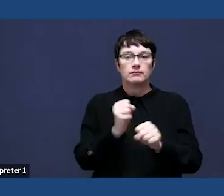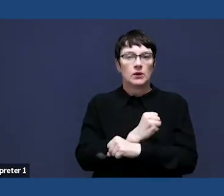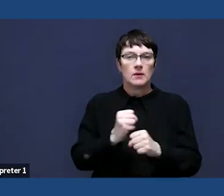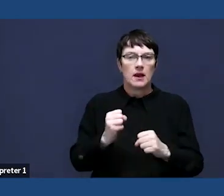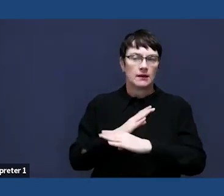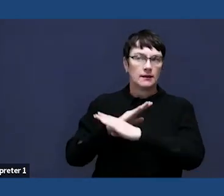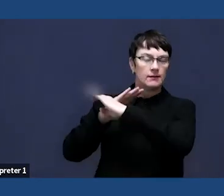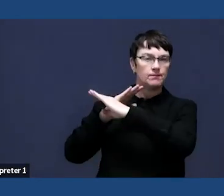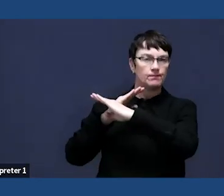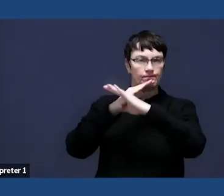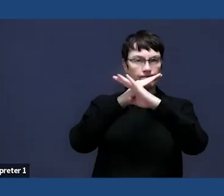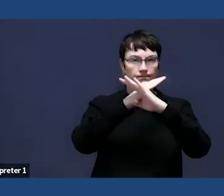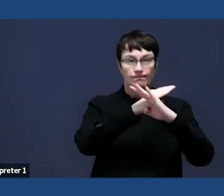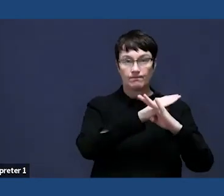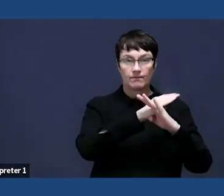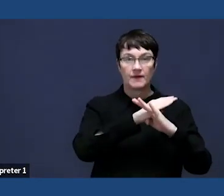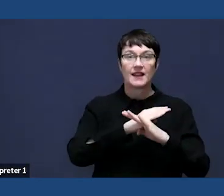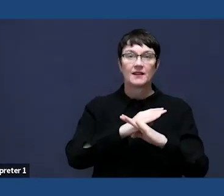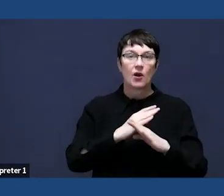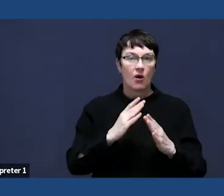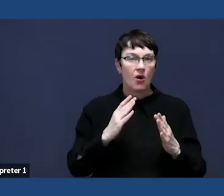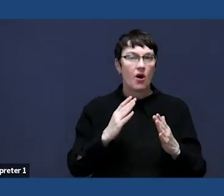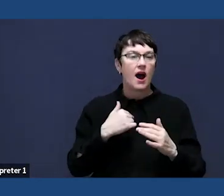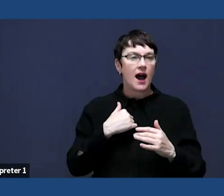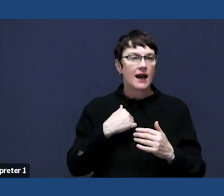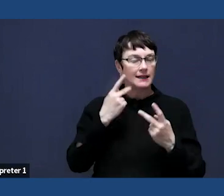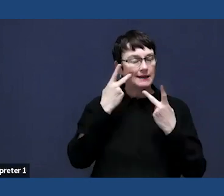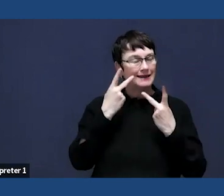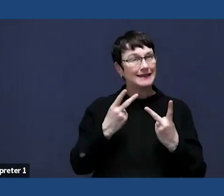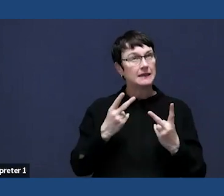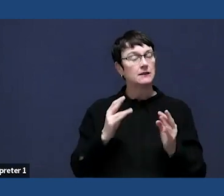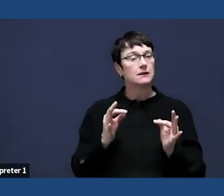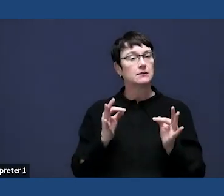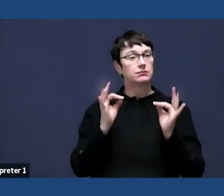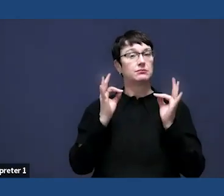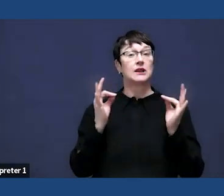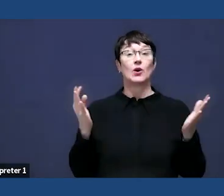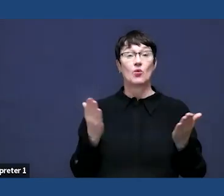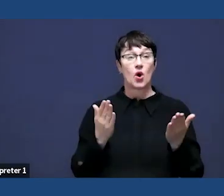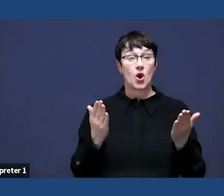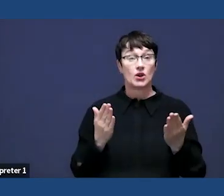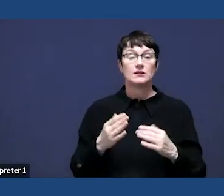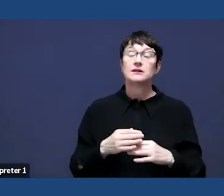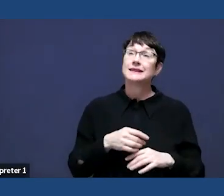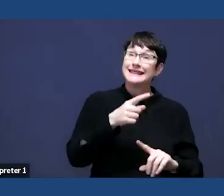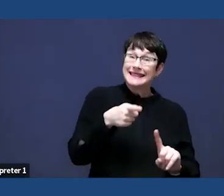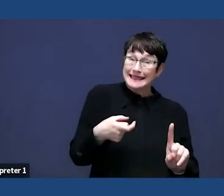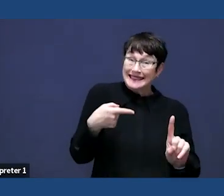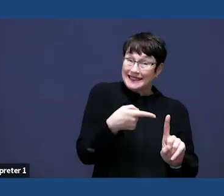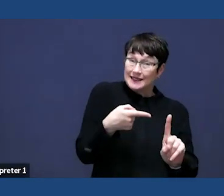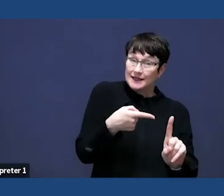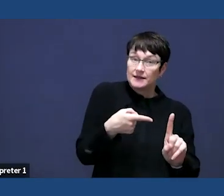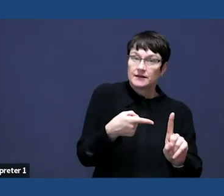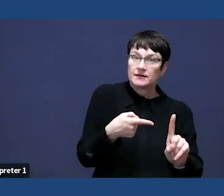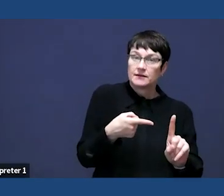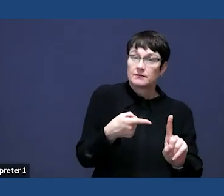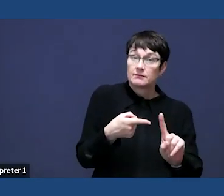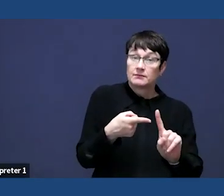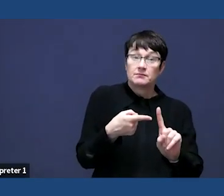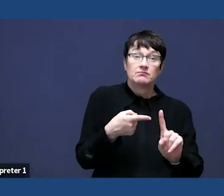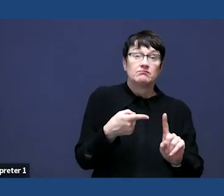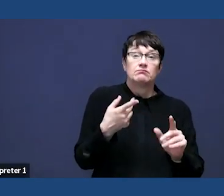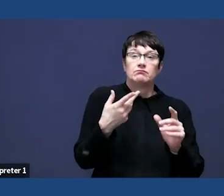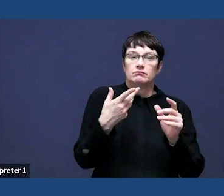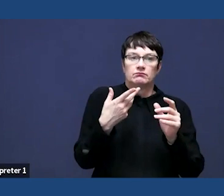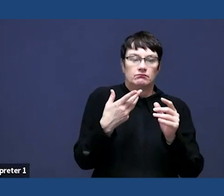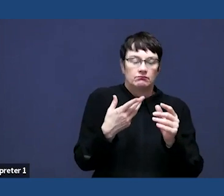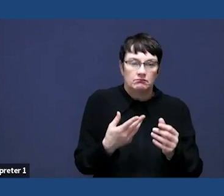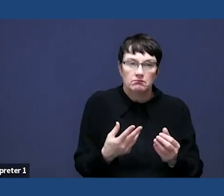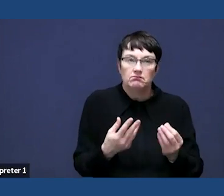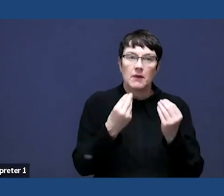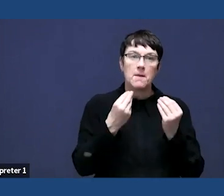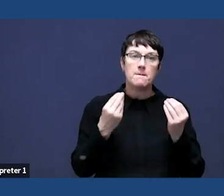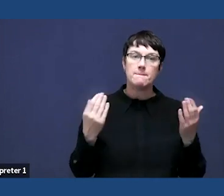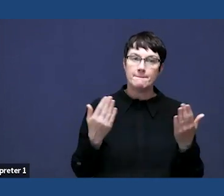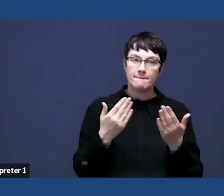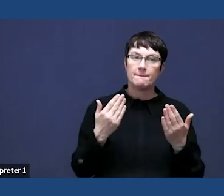of treaties of the UN, Ambassador Gallegos managed to get online involved to start giving